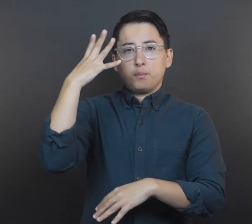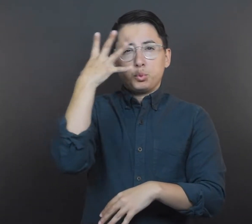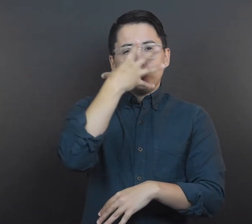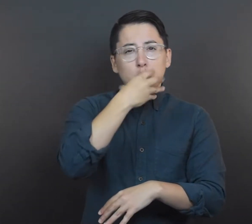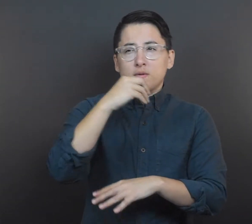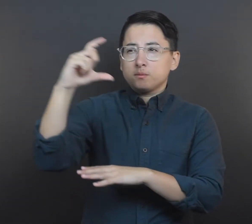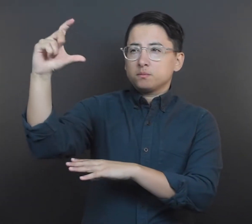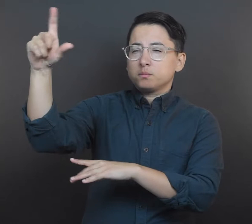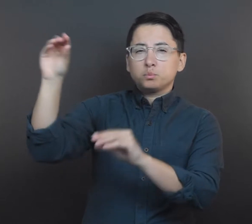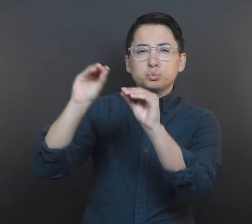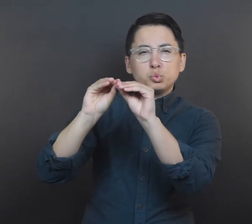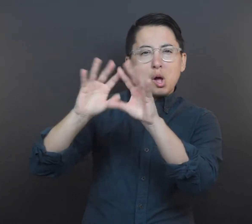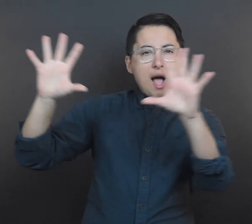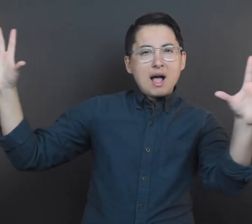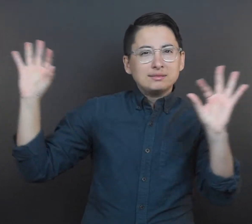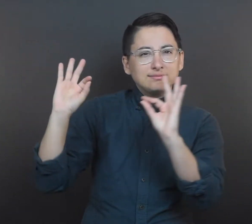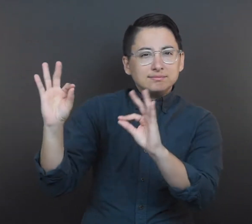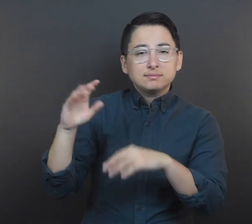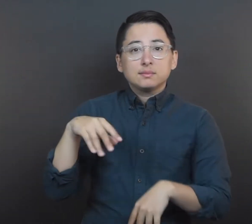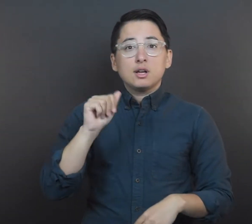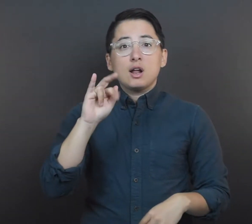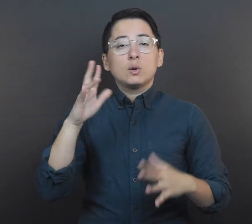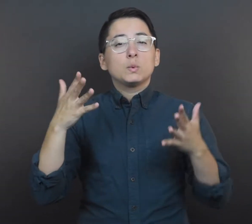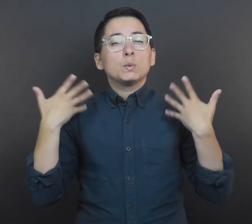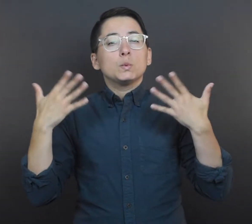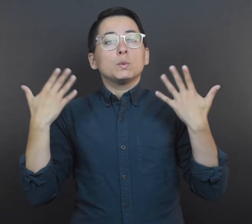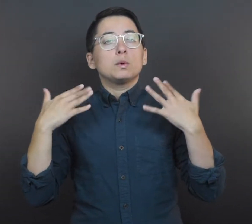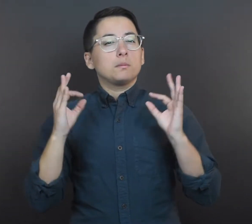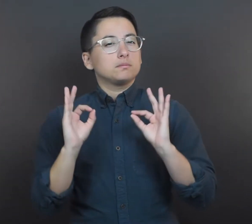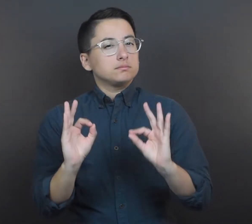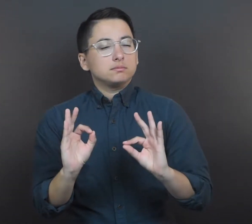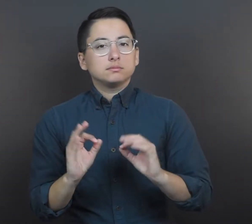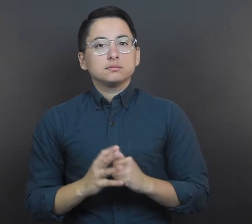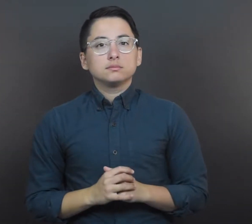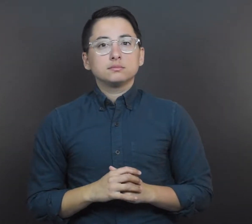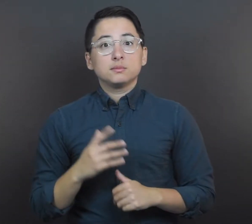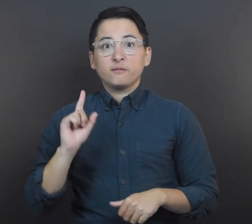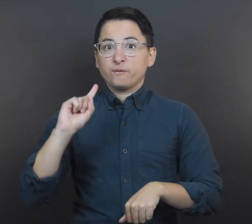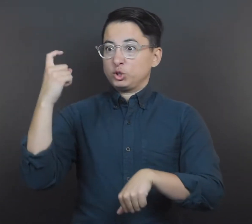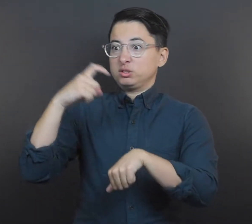The afternoon sun shone brilliantly, and the air was crisp.